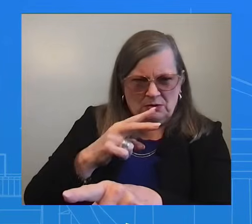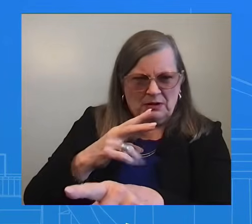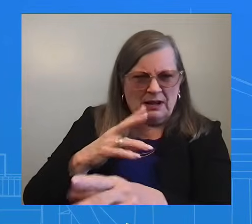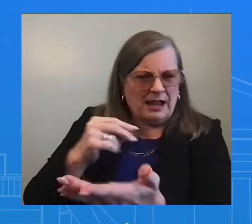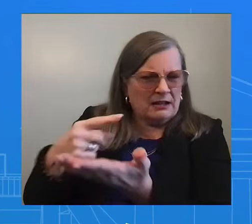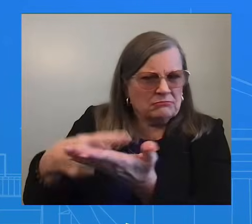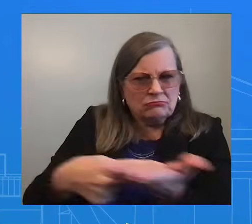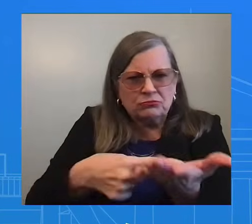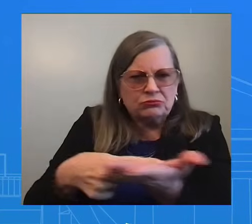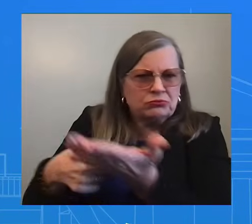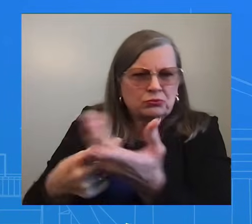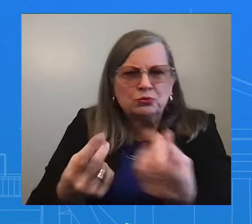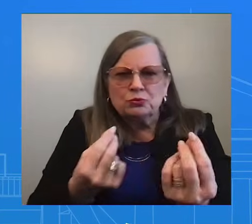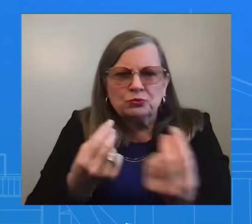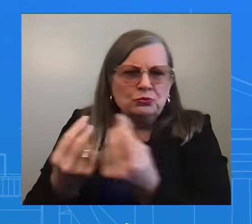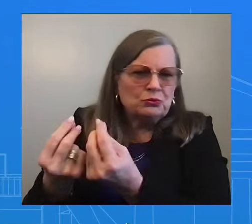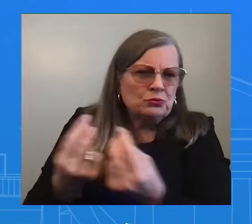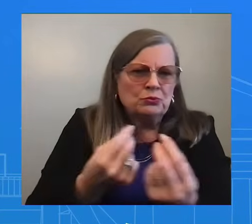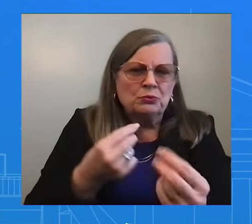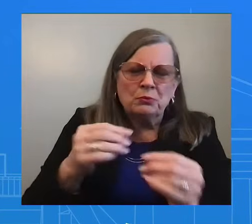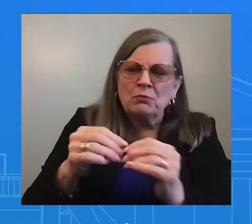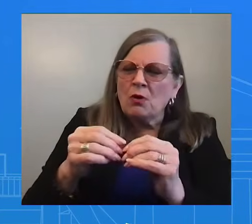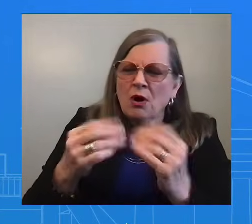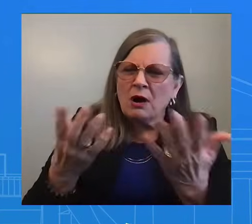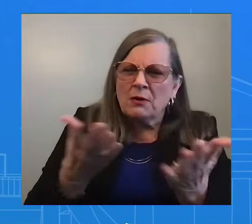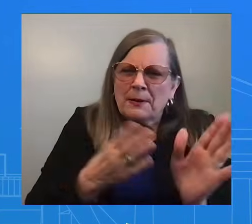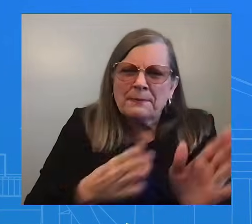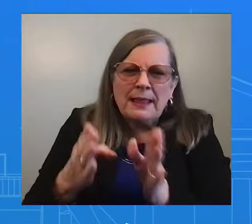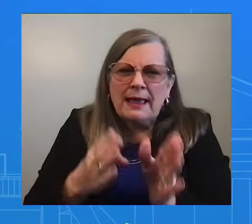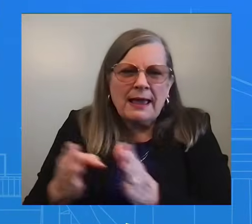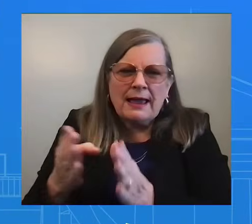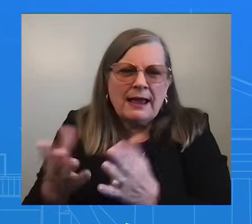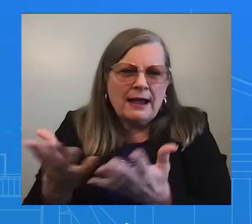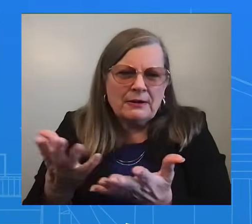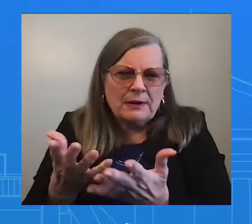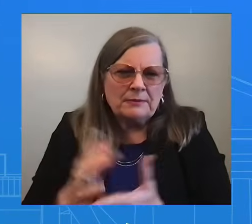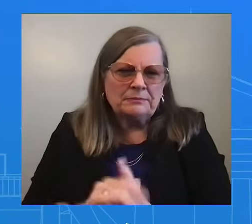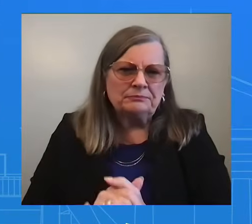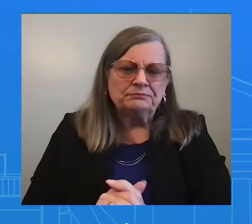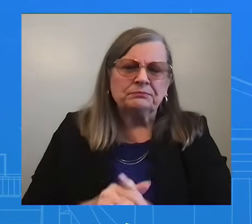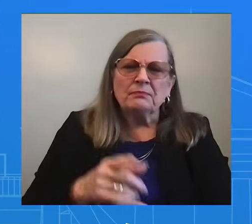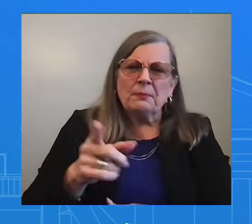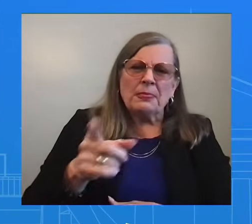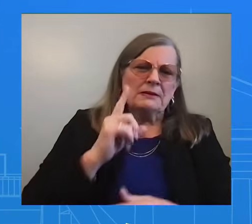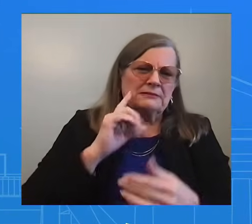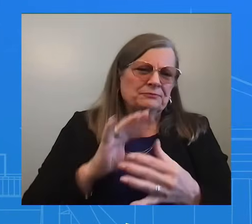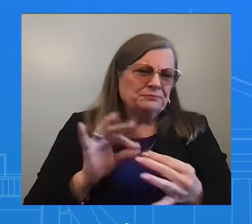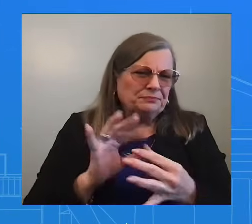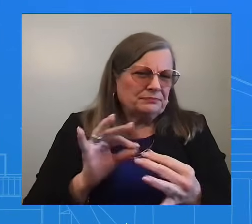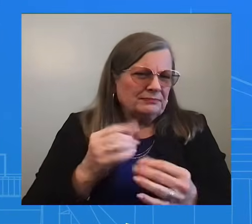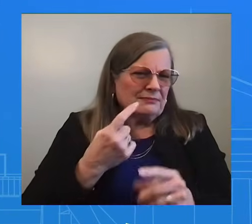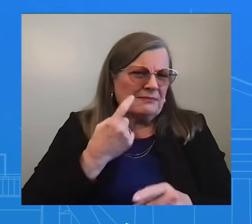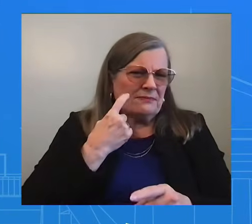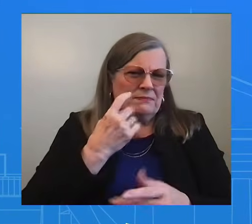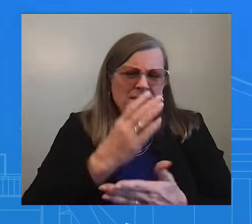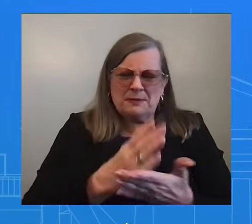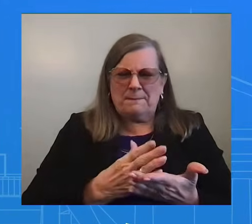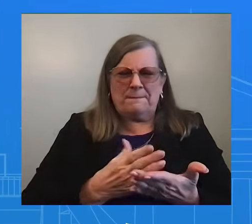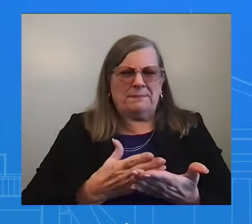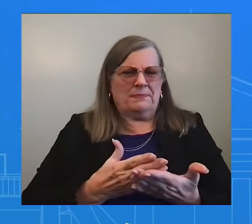The Press: Thanks, John. More on the AMLO call. You mentioned that part of the discussion will be about the root causes of migration. It's something that other administrations have tried to tackle. It's something